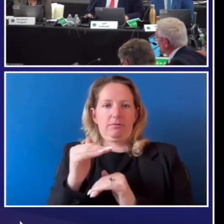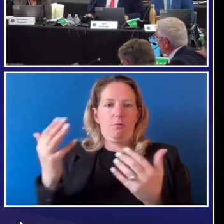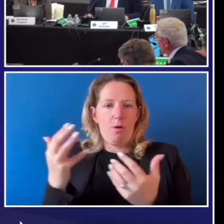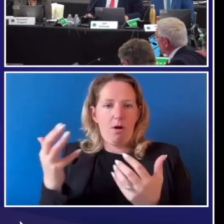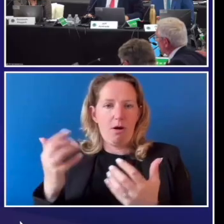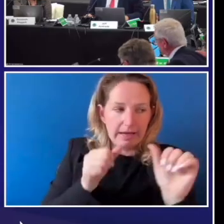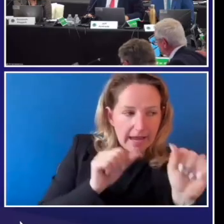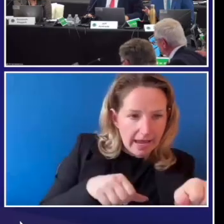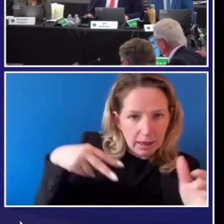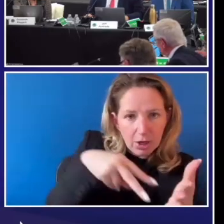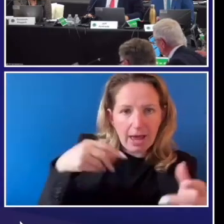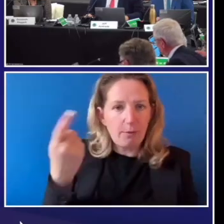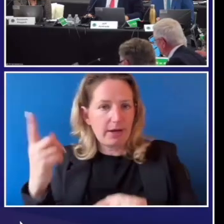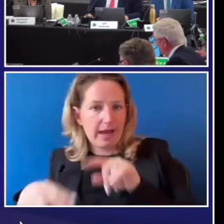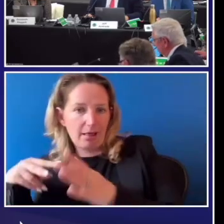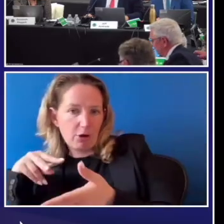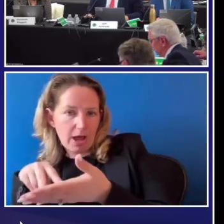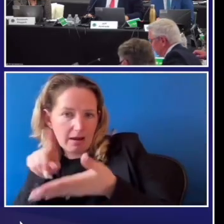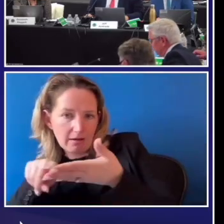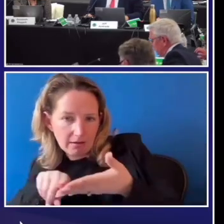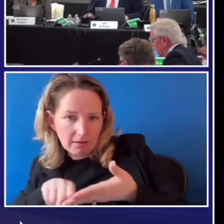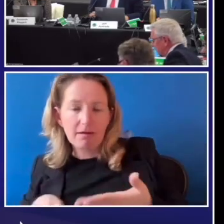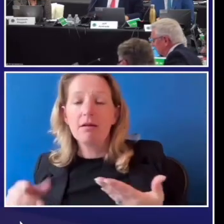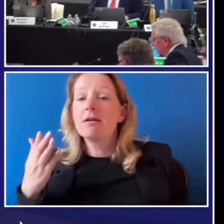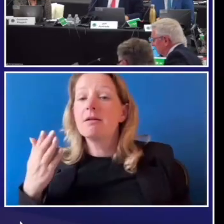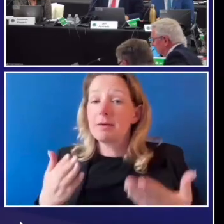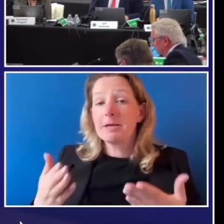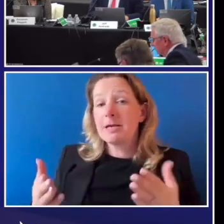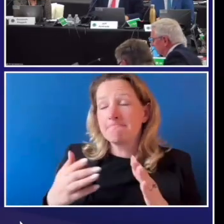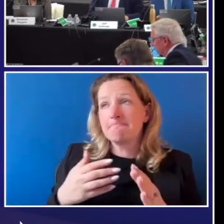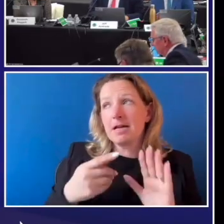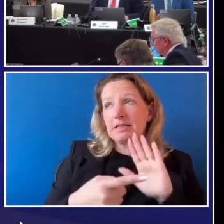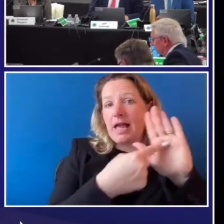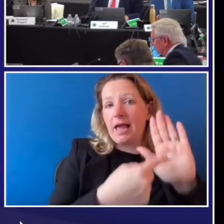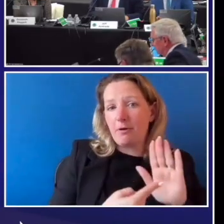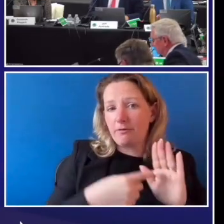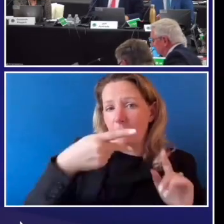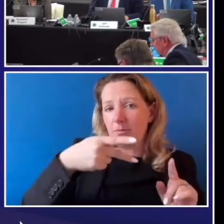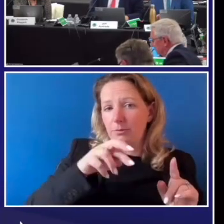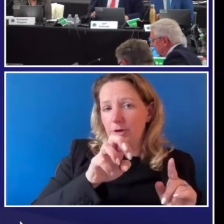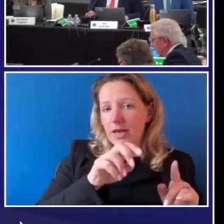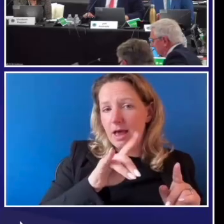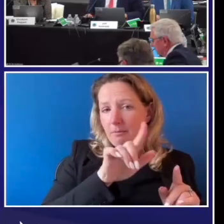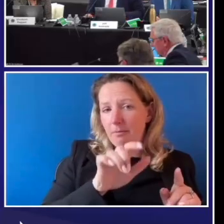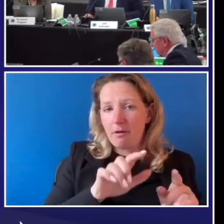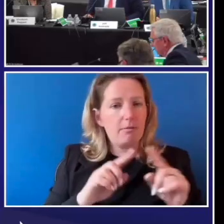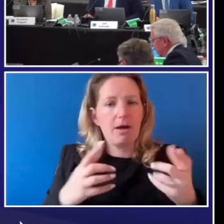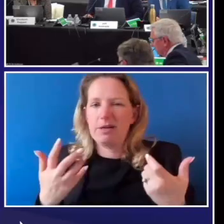Um, So we could probably look at some examples in the preamble, but I think we want to be careful about putting too much in here that might be seen as limiting.